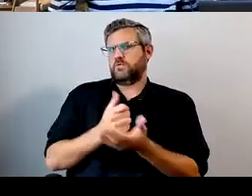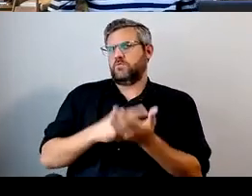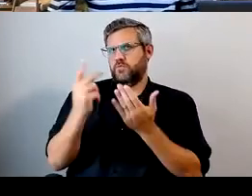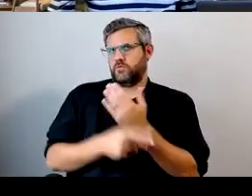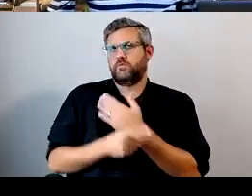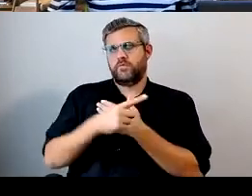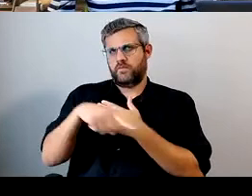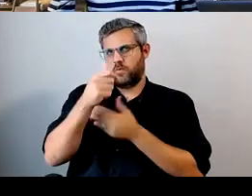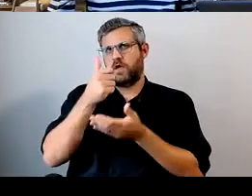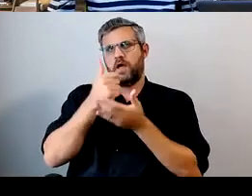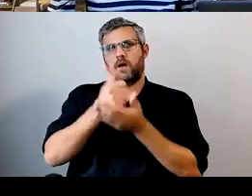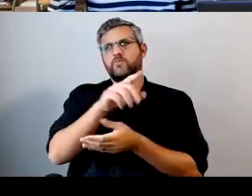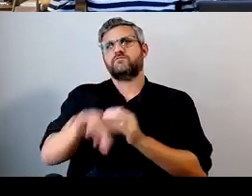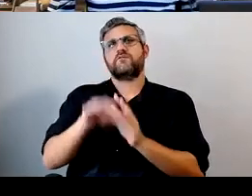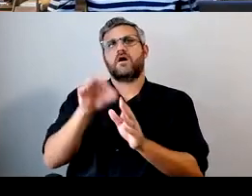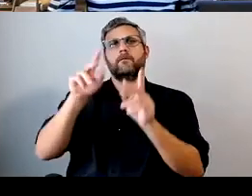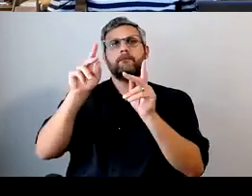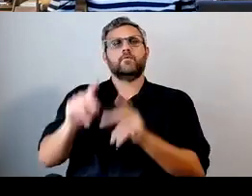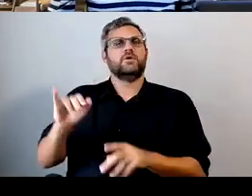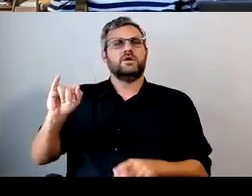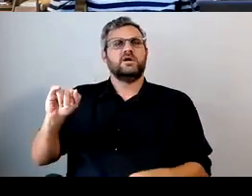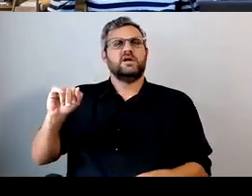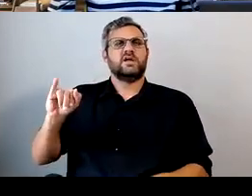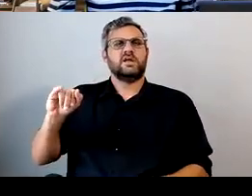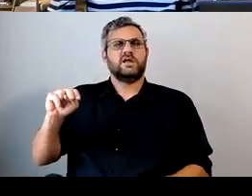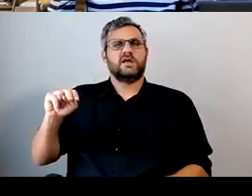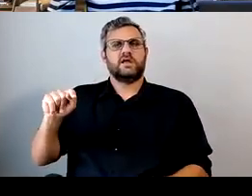and somebody perhaps that would do tactile sign language,